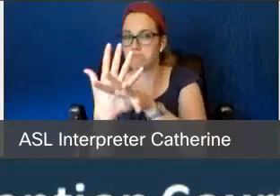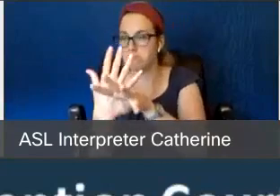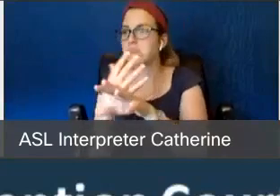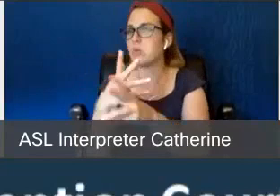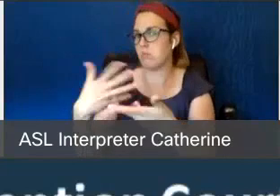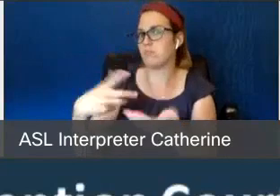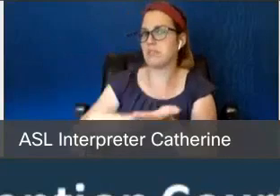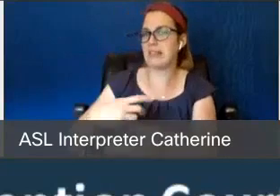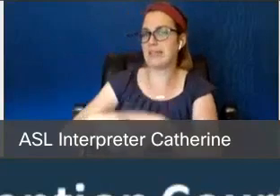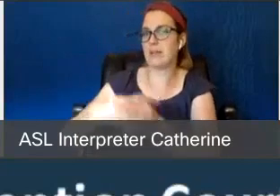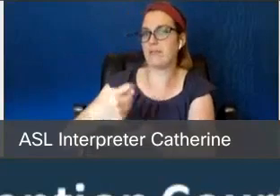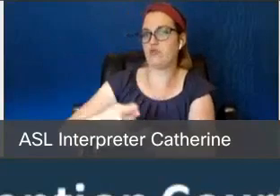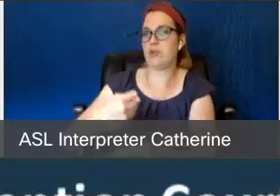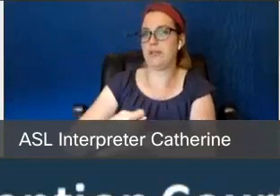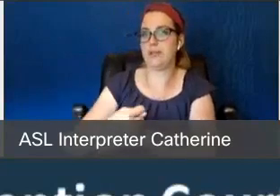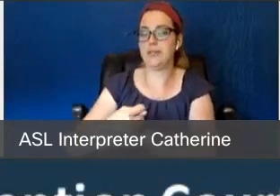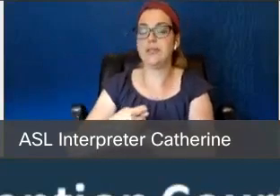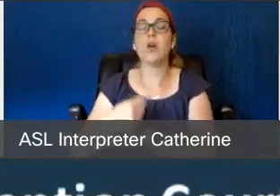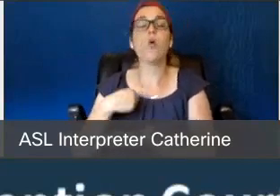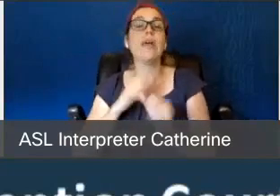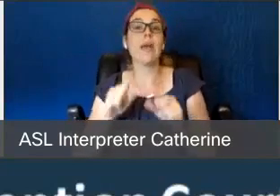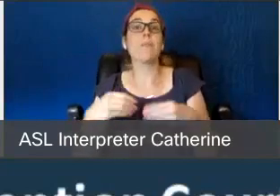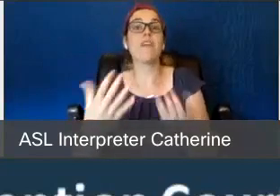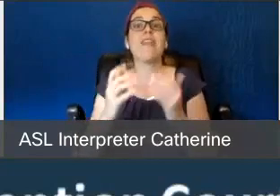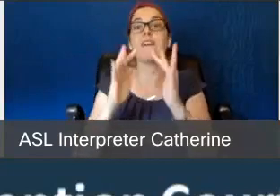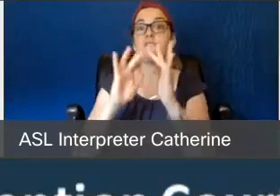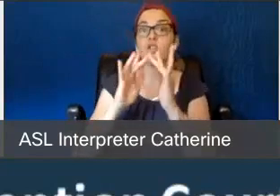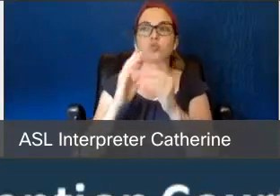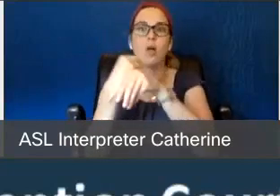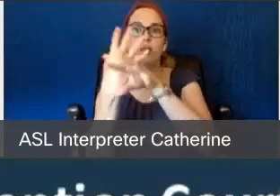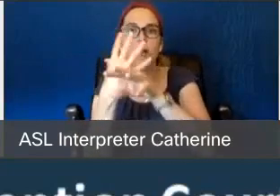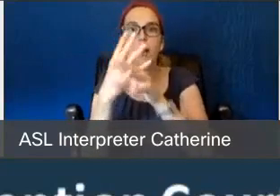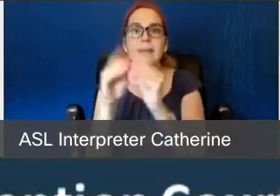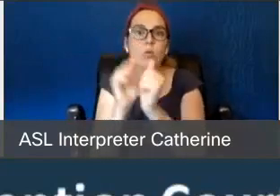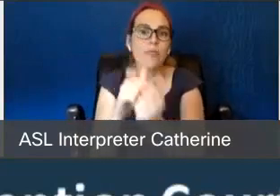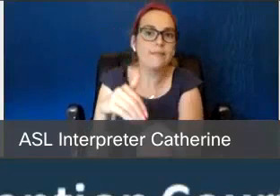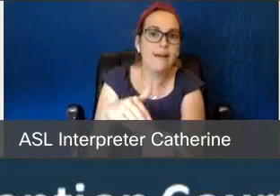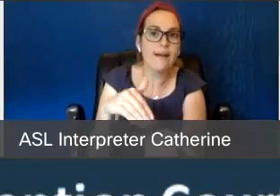And that's through a SAMHSA grant and a partnership with one of our CBLs or one of our partner agencies.